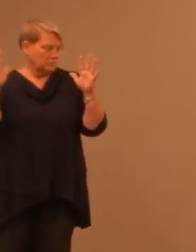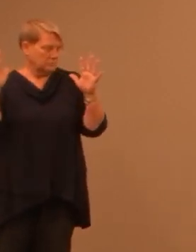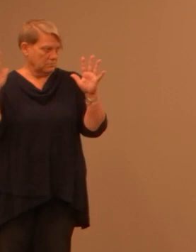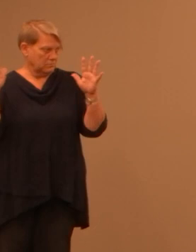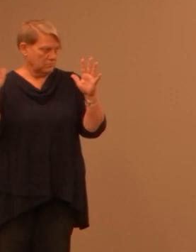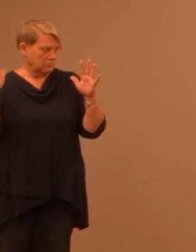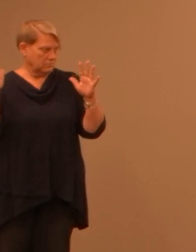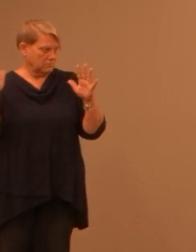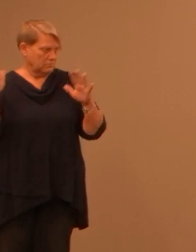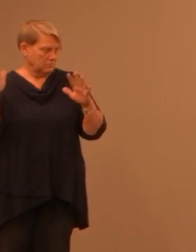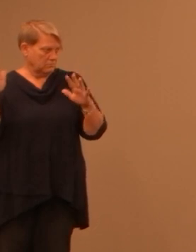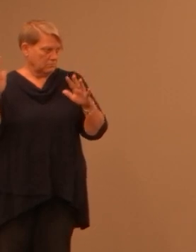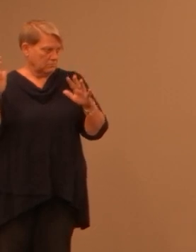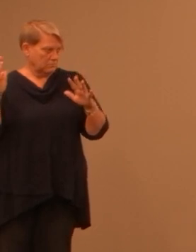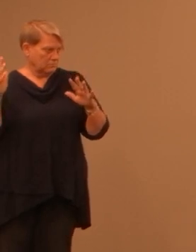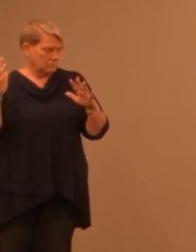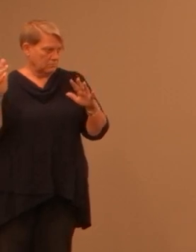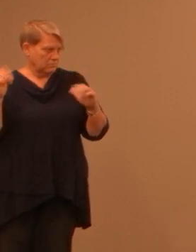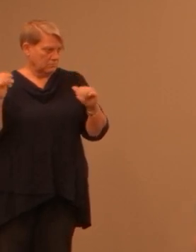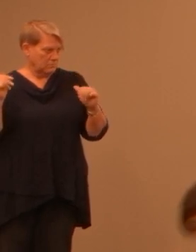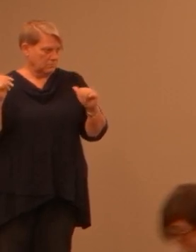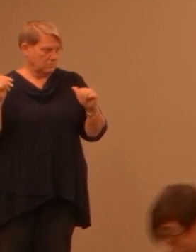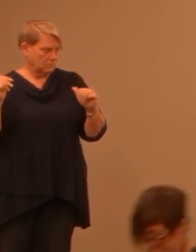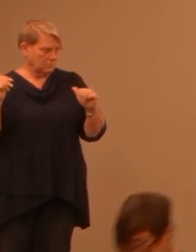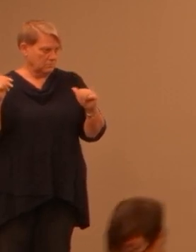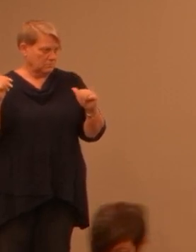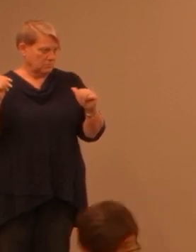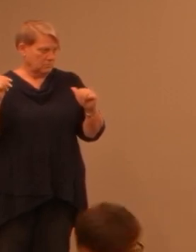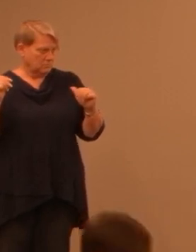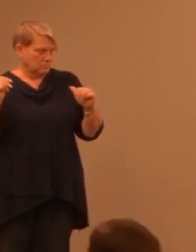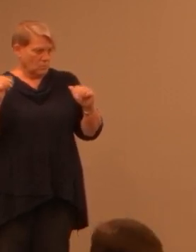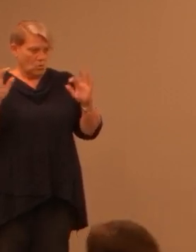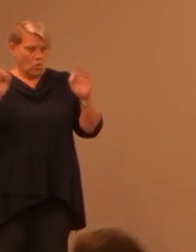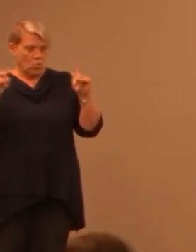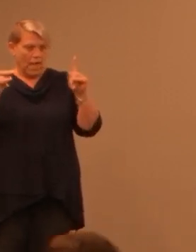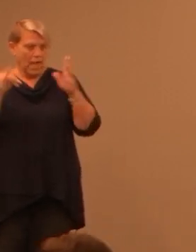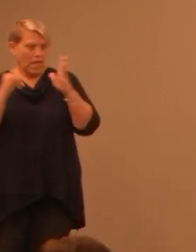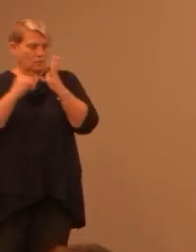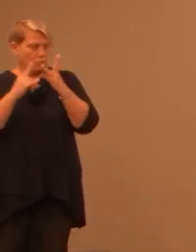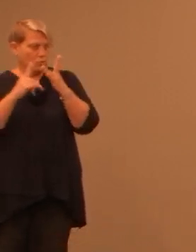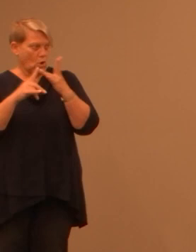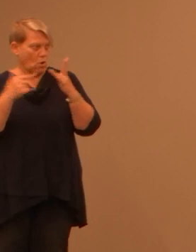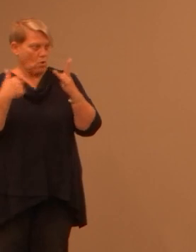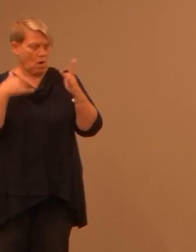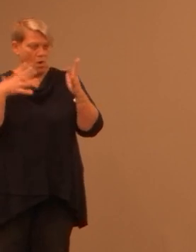Thank you Laetitia. Okay, so I'd like to invite to the stage